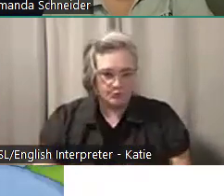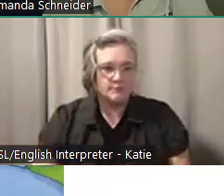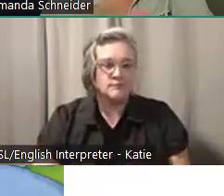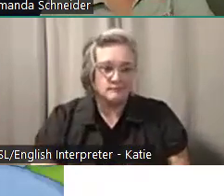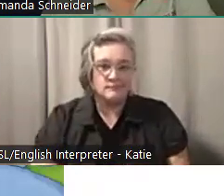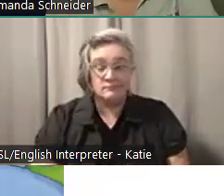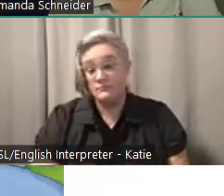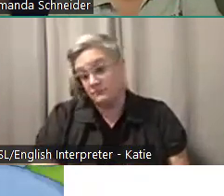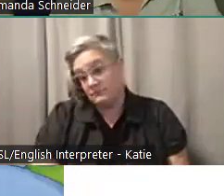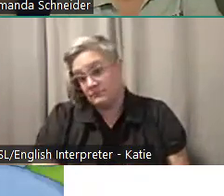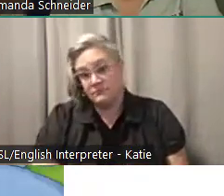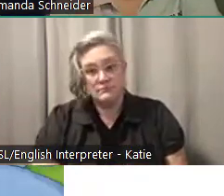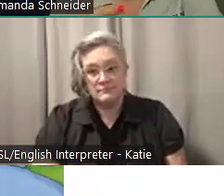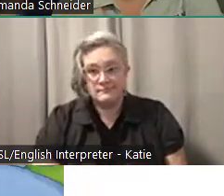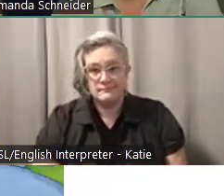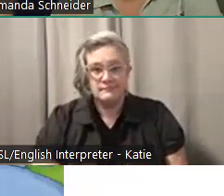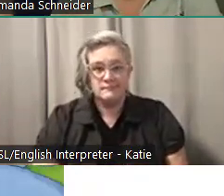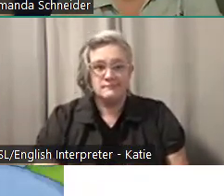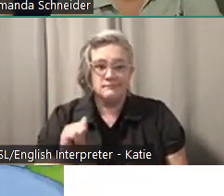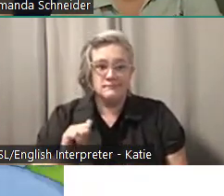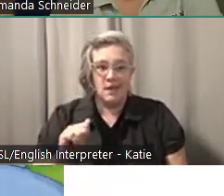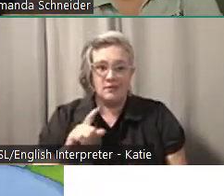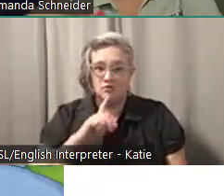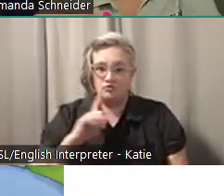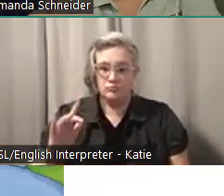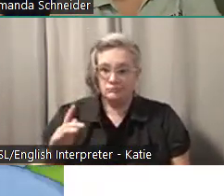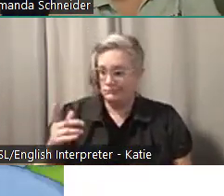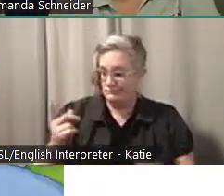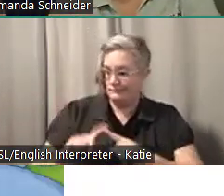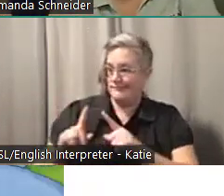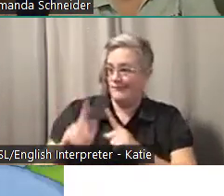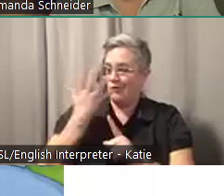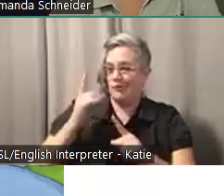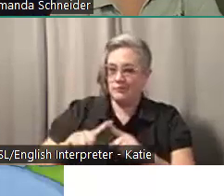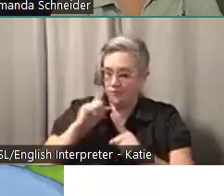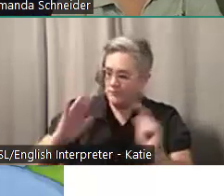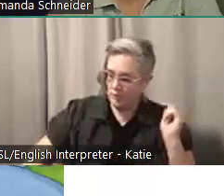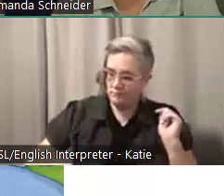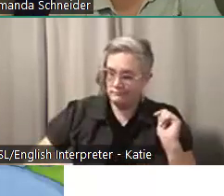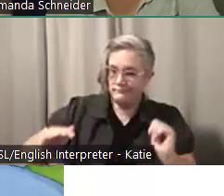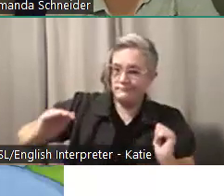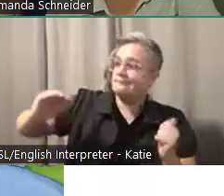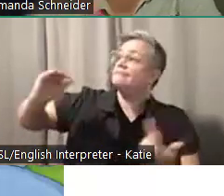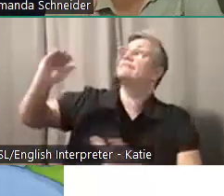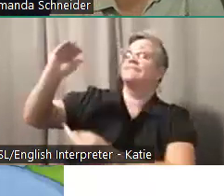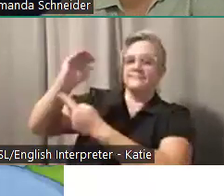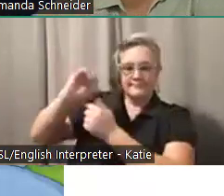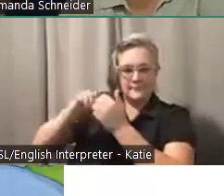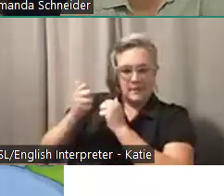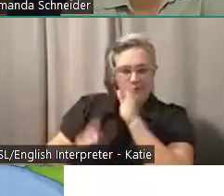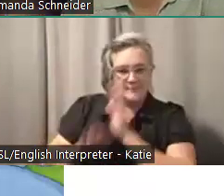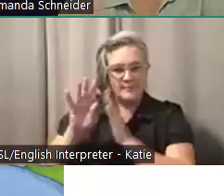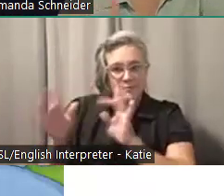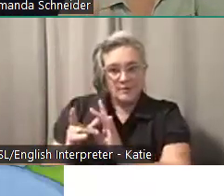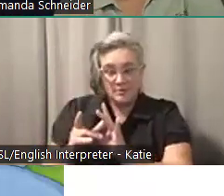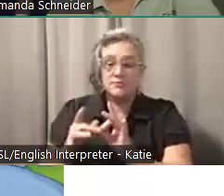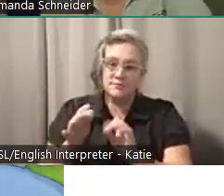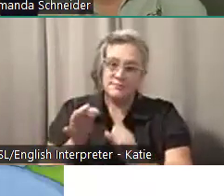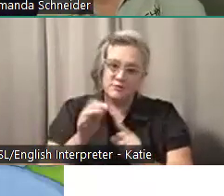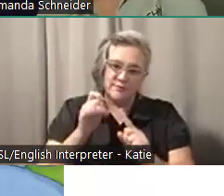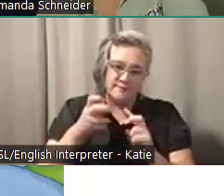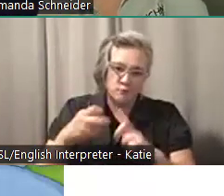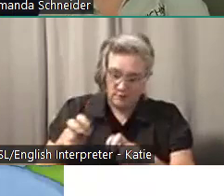And that can be true all the way up as kids grow as well. So how you start making those connections, especially when they transition from learning to read,